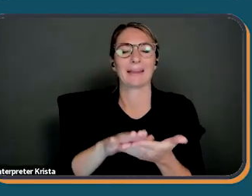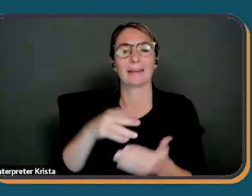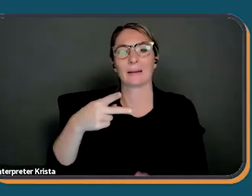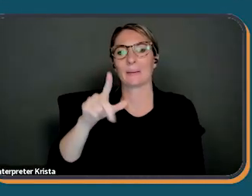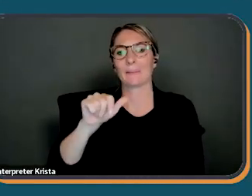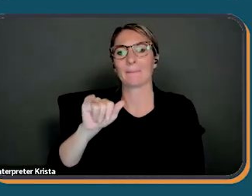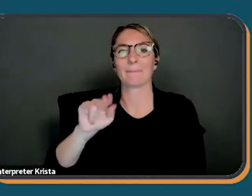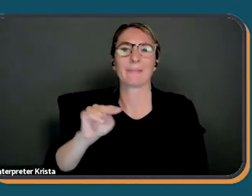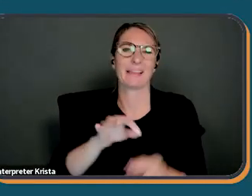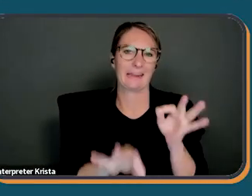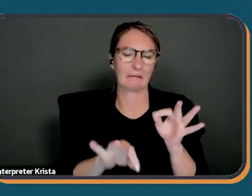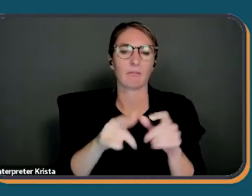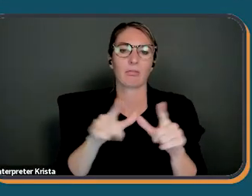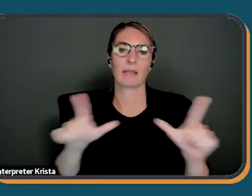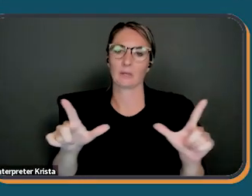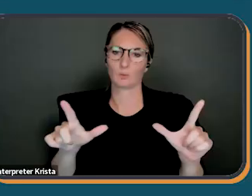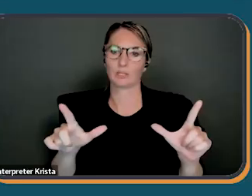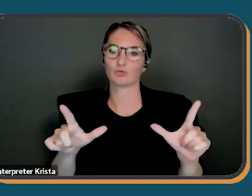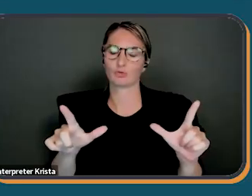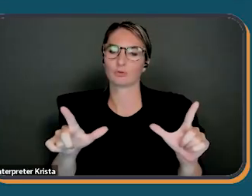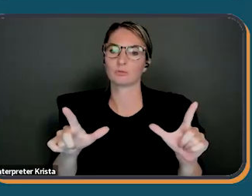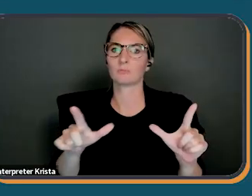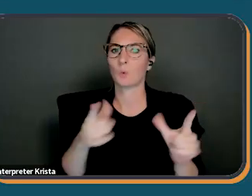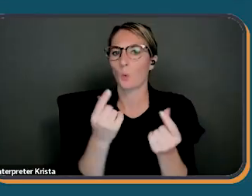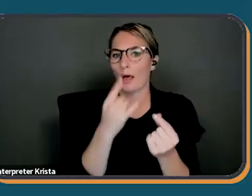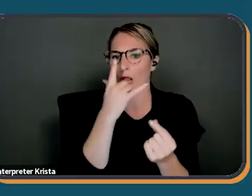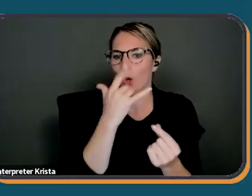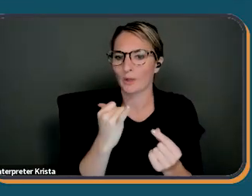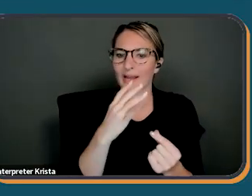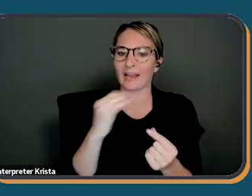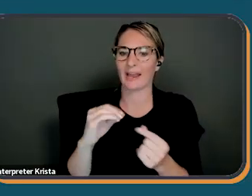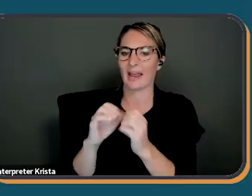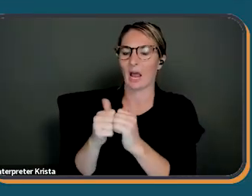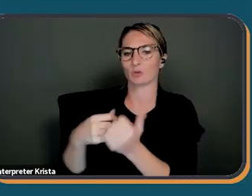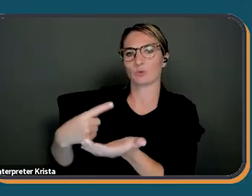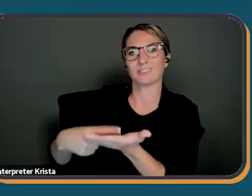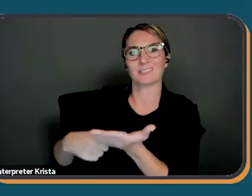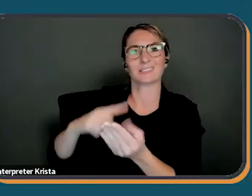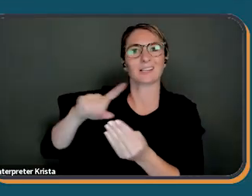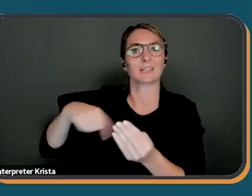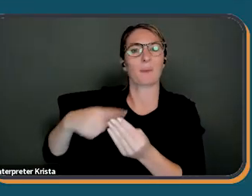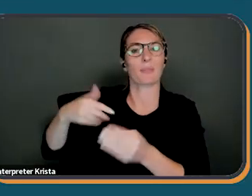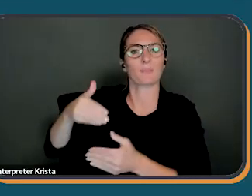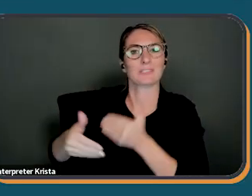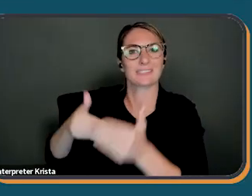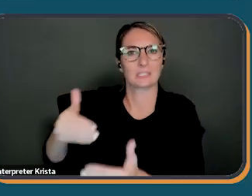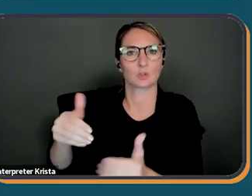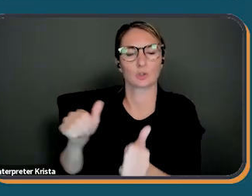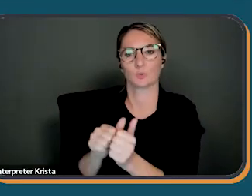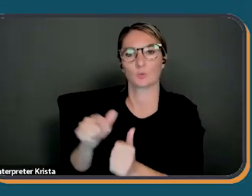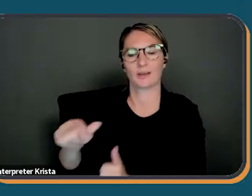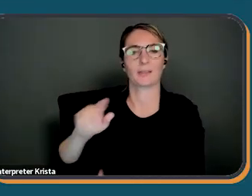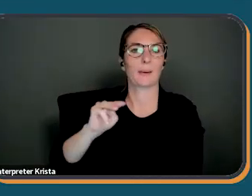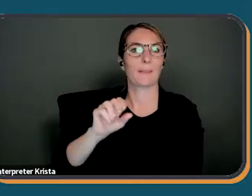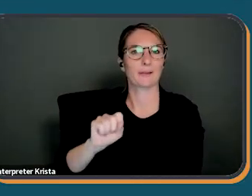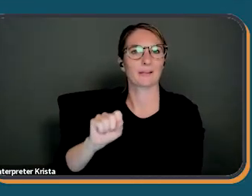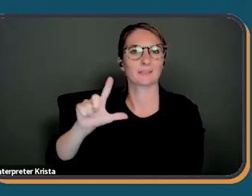to help talk about the procedures when we're talking together with Ms. Latisha. And as practitioners